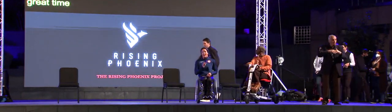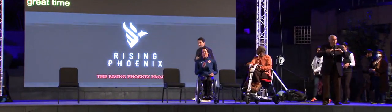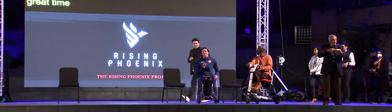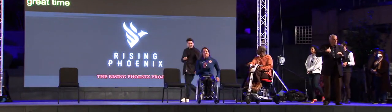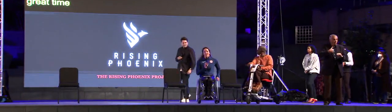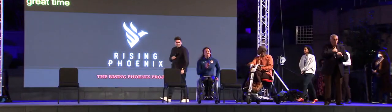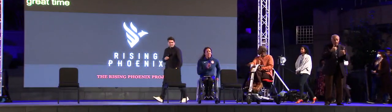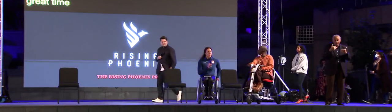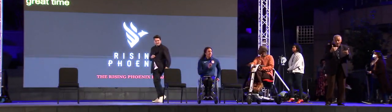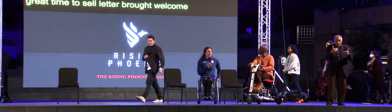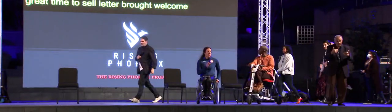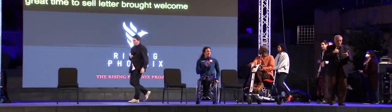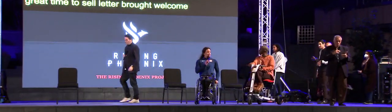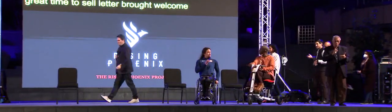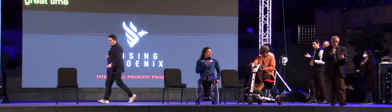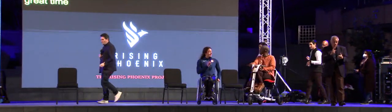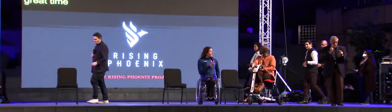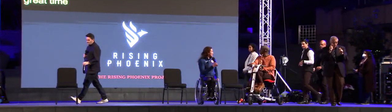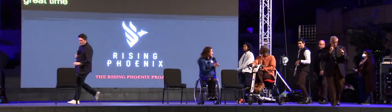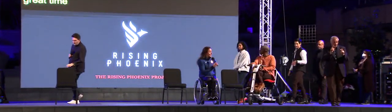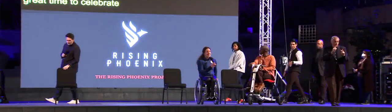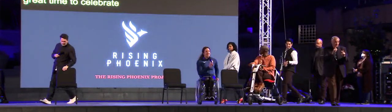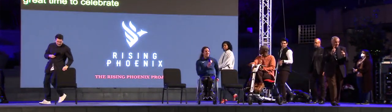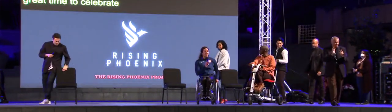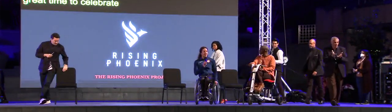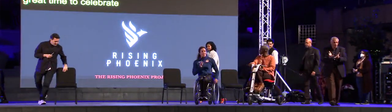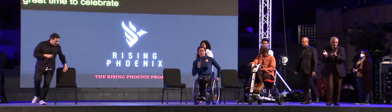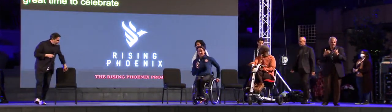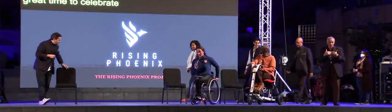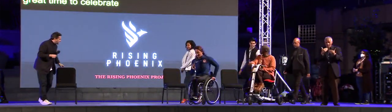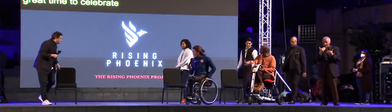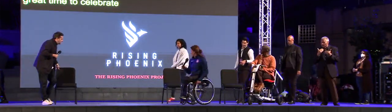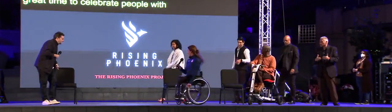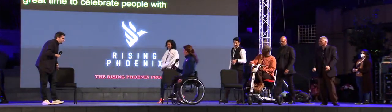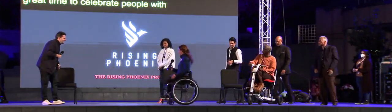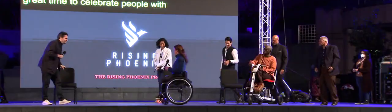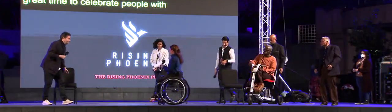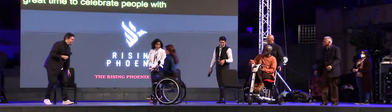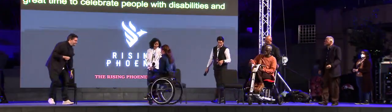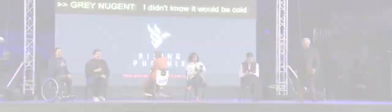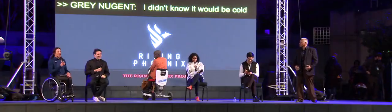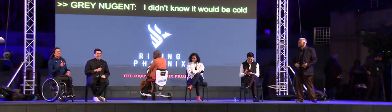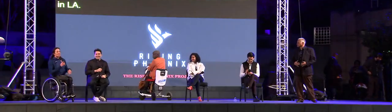and we're just really looking forward to the conversation. So thank you very much.